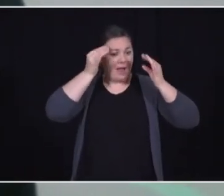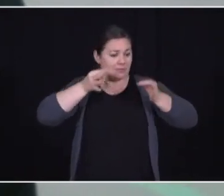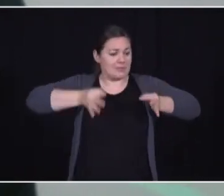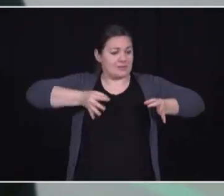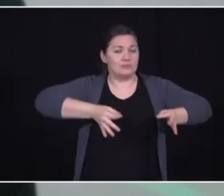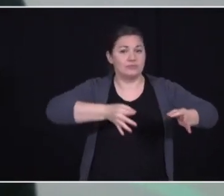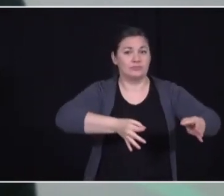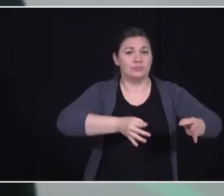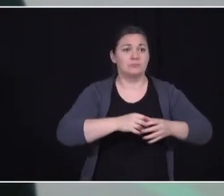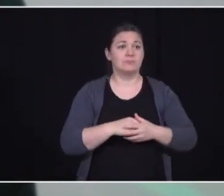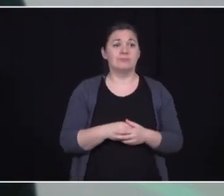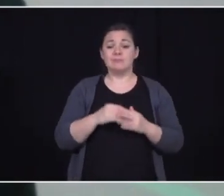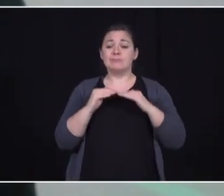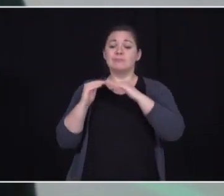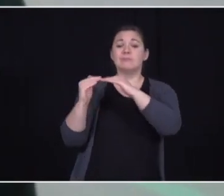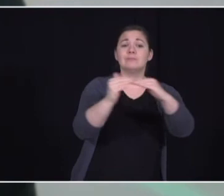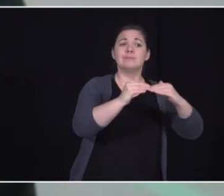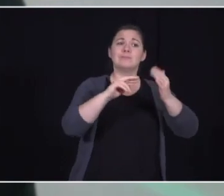In addition, equity fundamentally